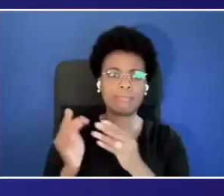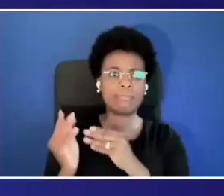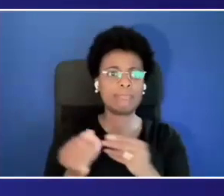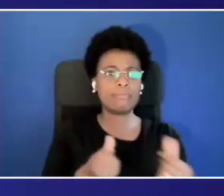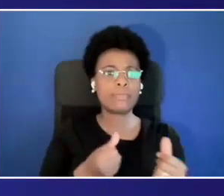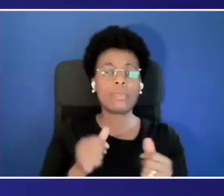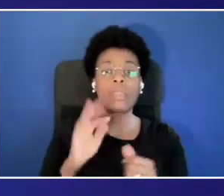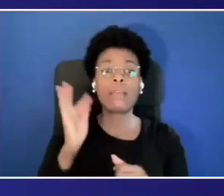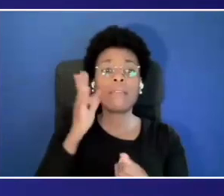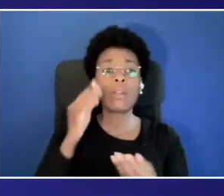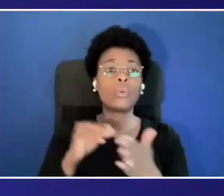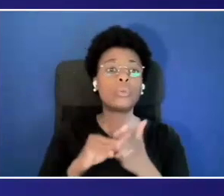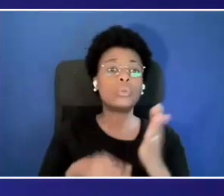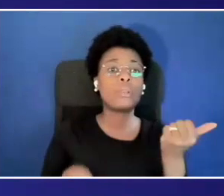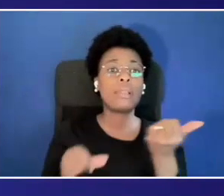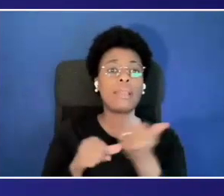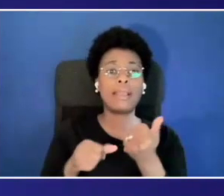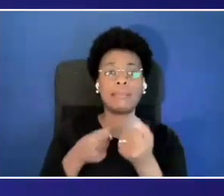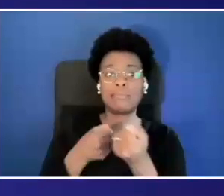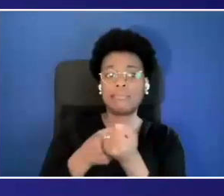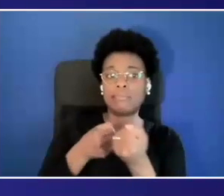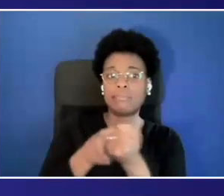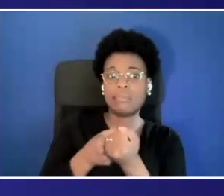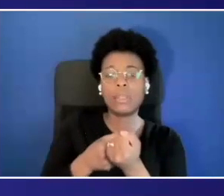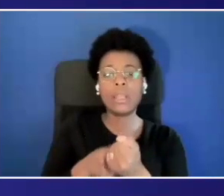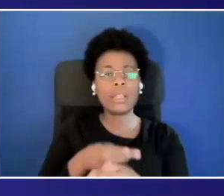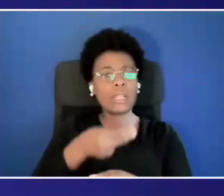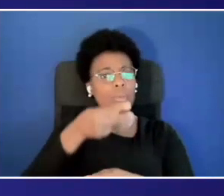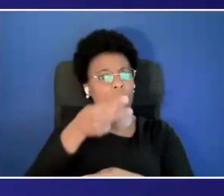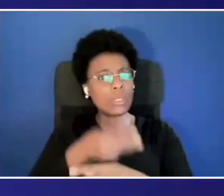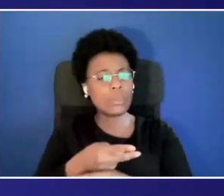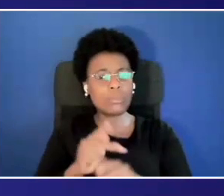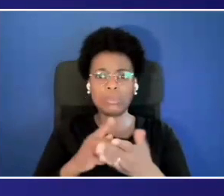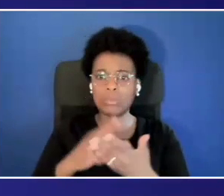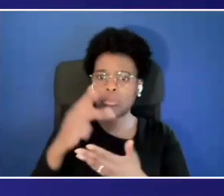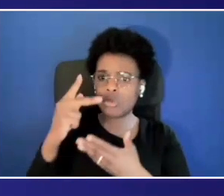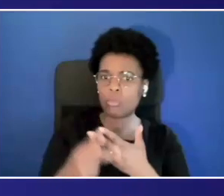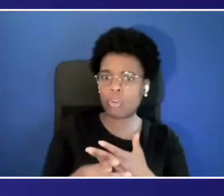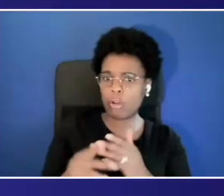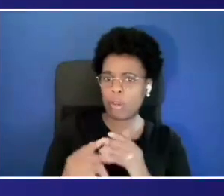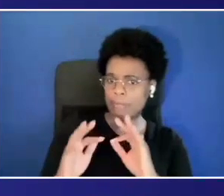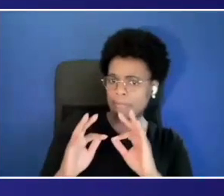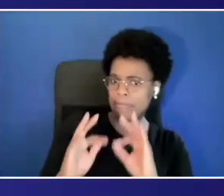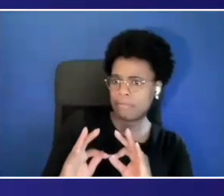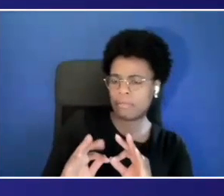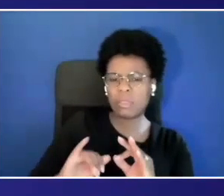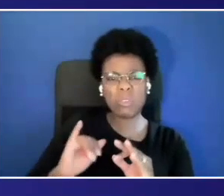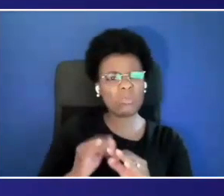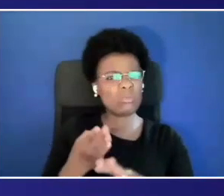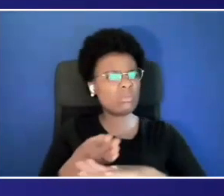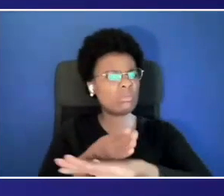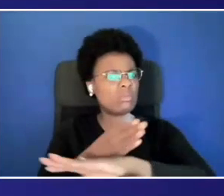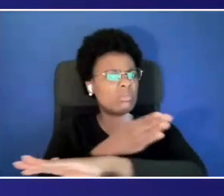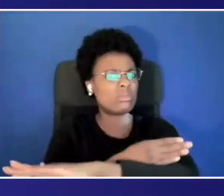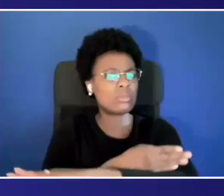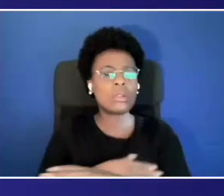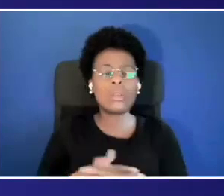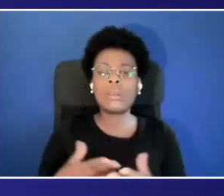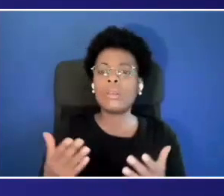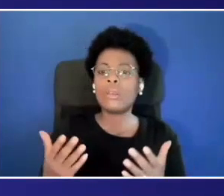That will maintain or improve program integrity and institutional quality. We're also looking for feedback when several regulatory proposals to align.